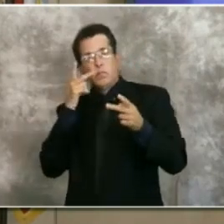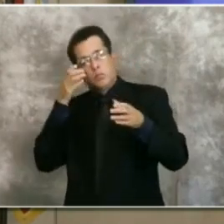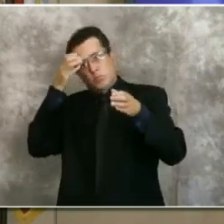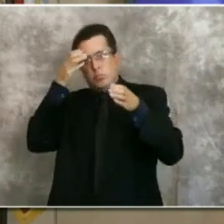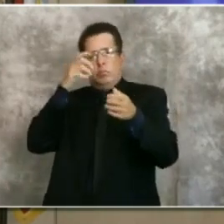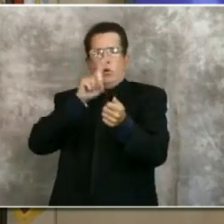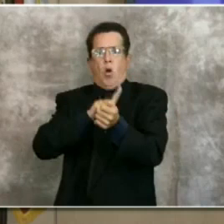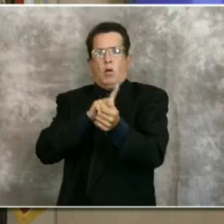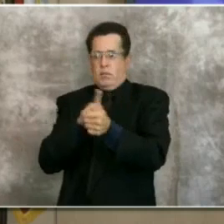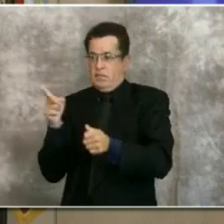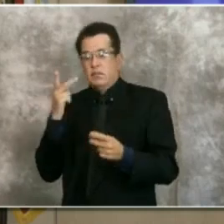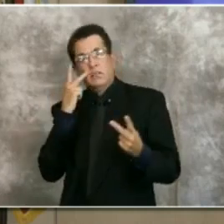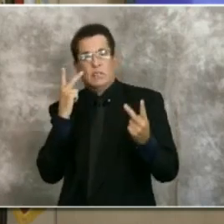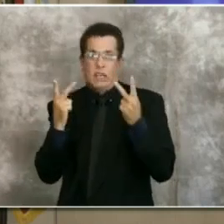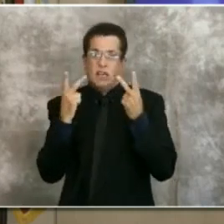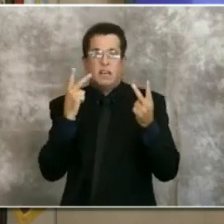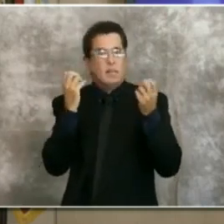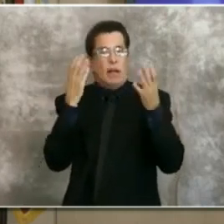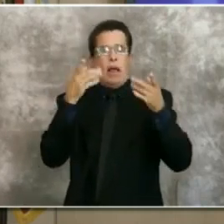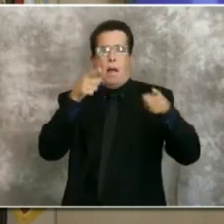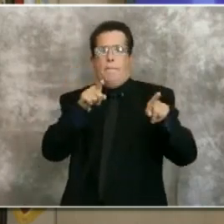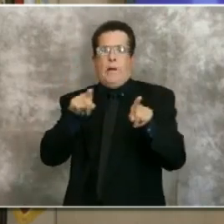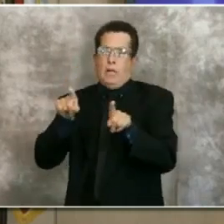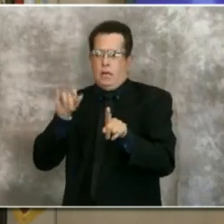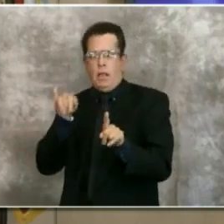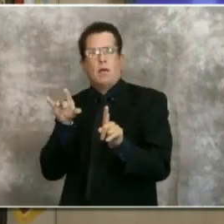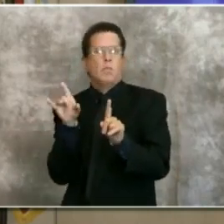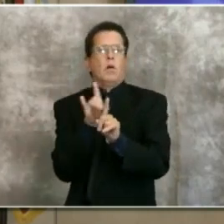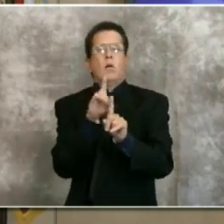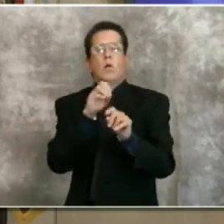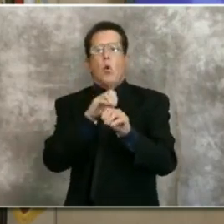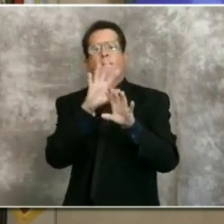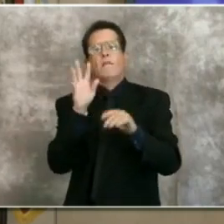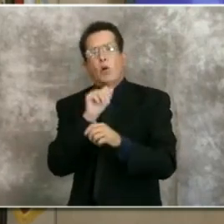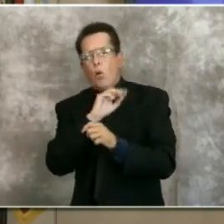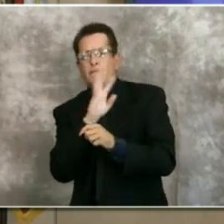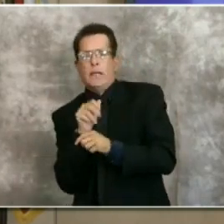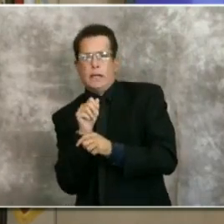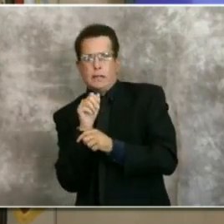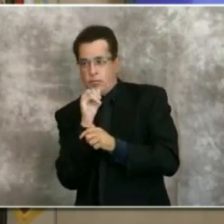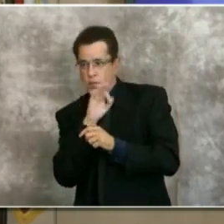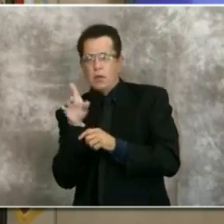SCOTT ISEMAN. WHO IS A A PULMONOLOGIST FROM SCRIPPS HOSPITAL WHO HAS SEEN